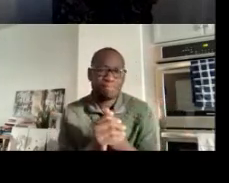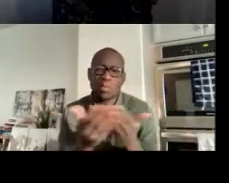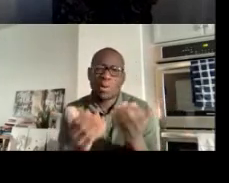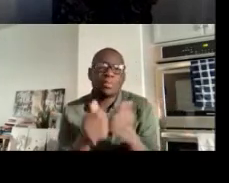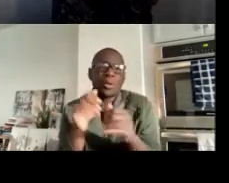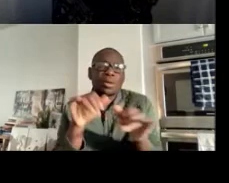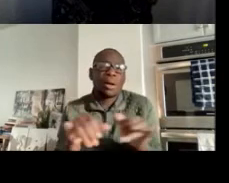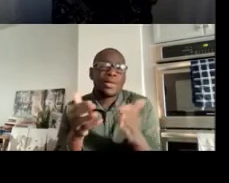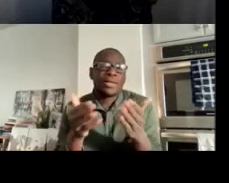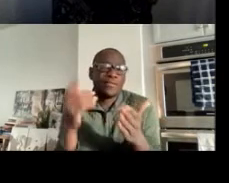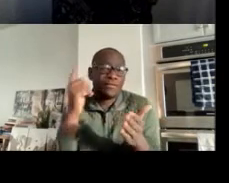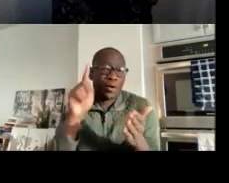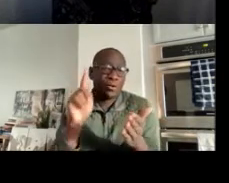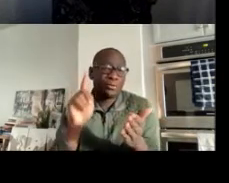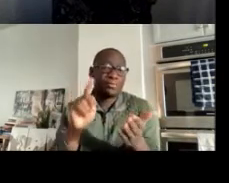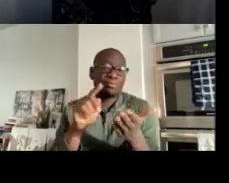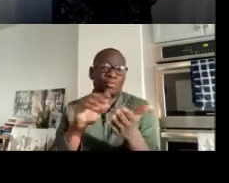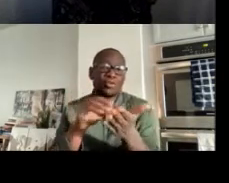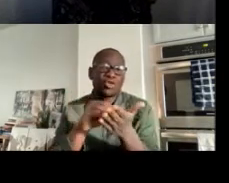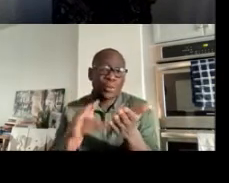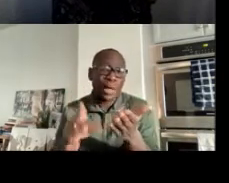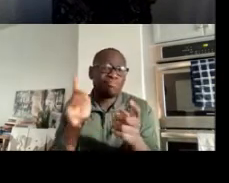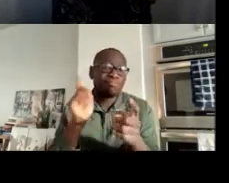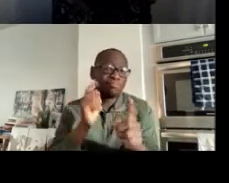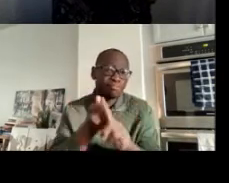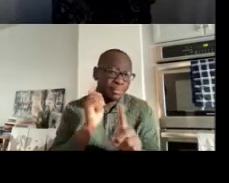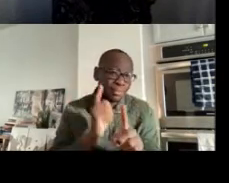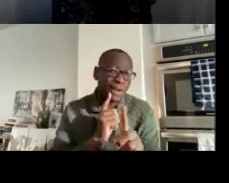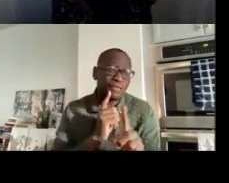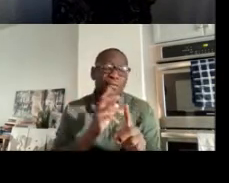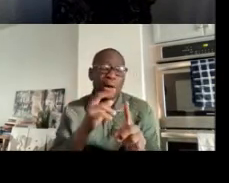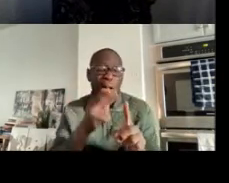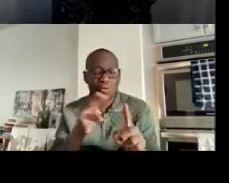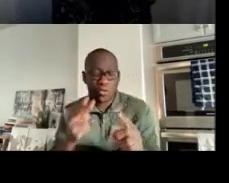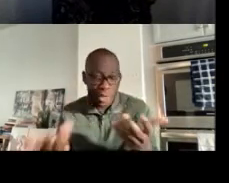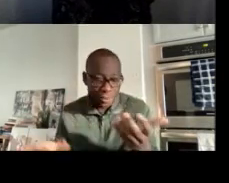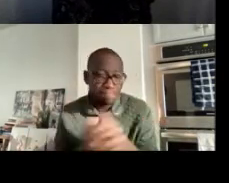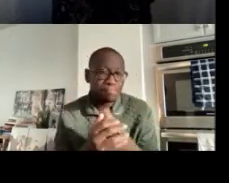And you can see the question here: What is the most common form of accommodation service for